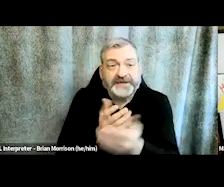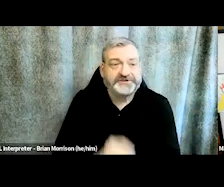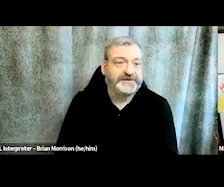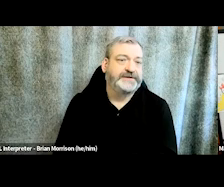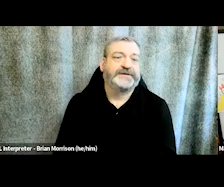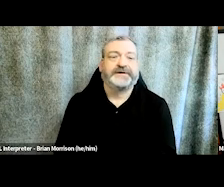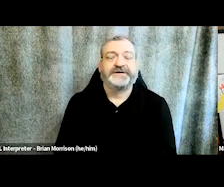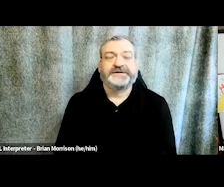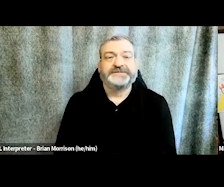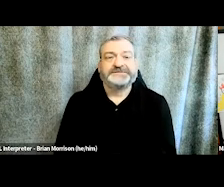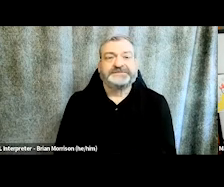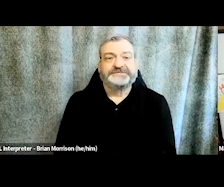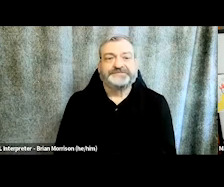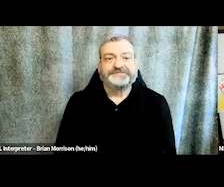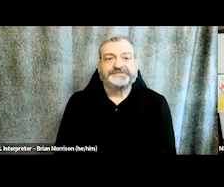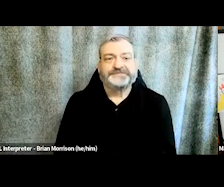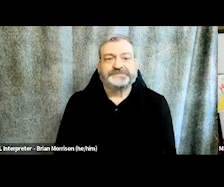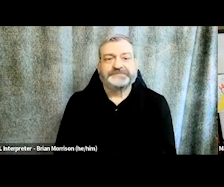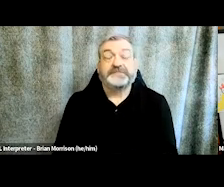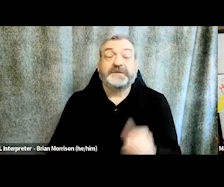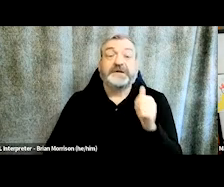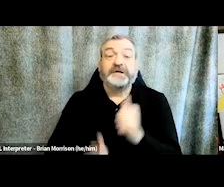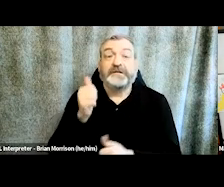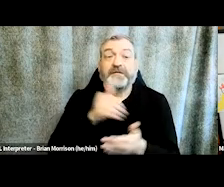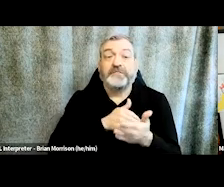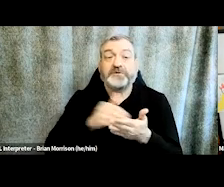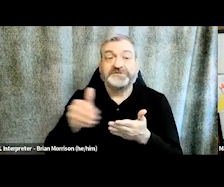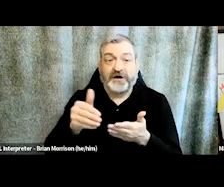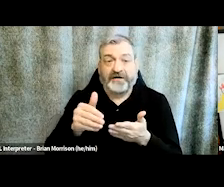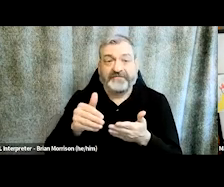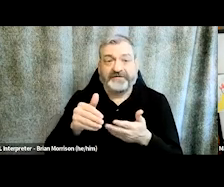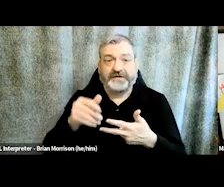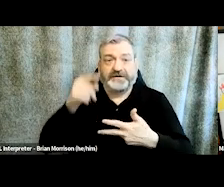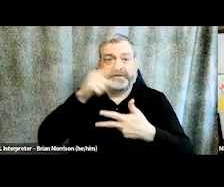and they're most often going to be engaging with websites,